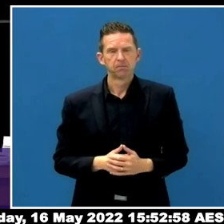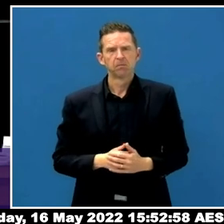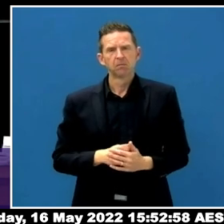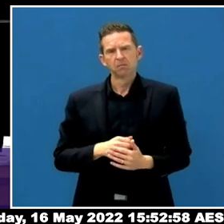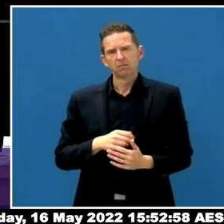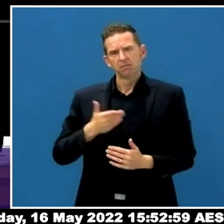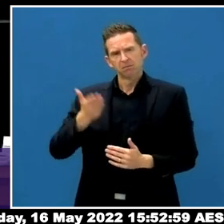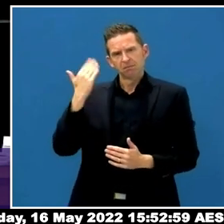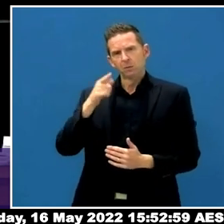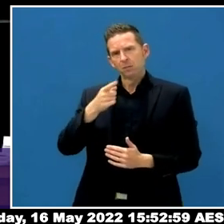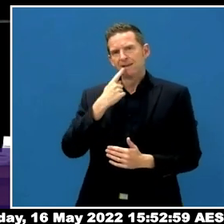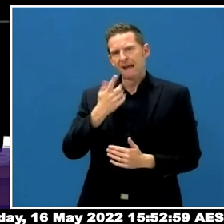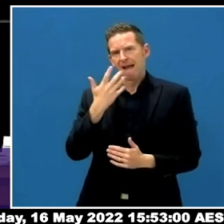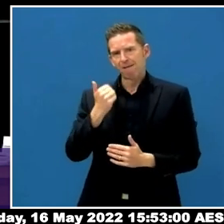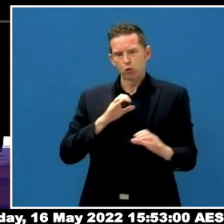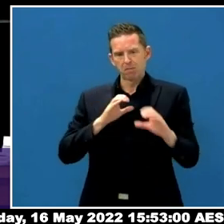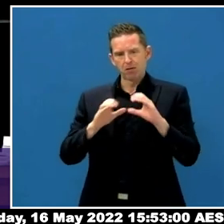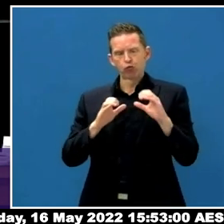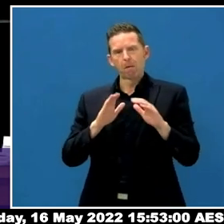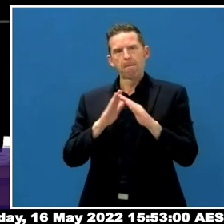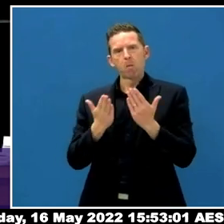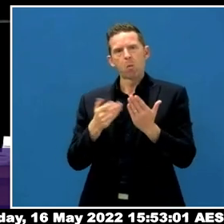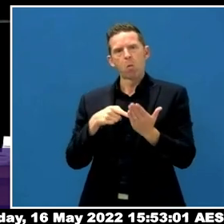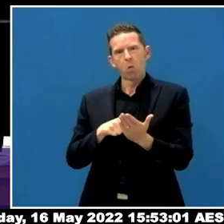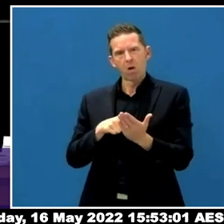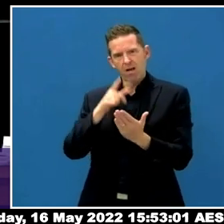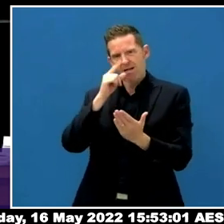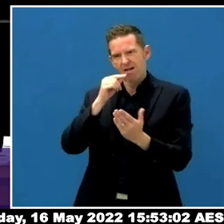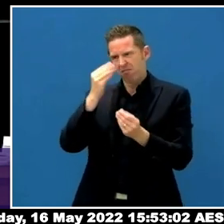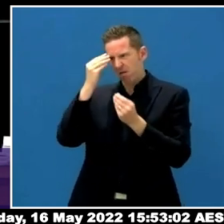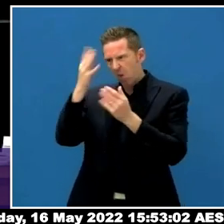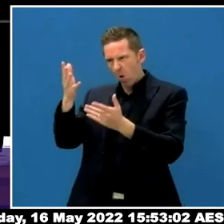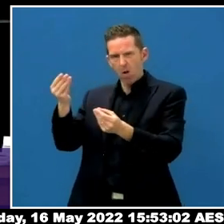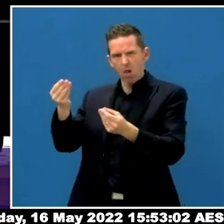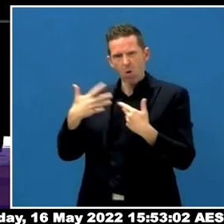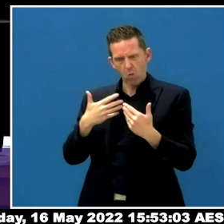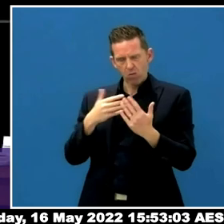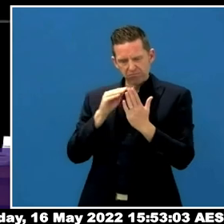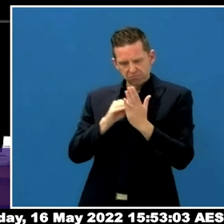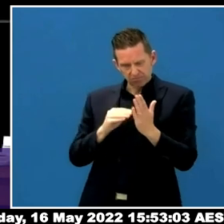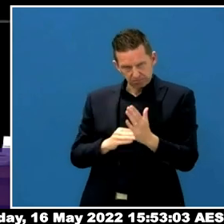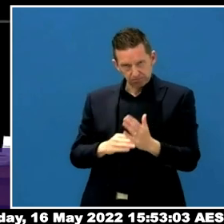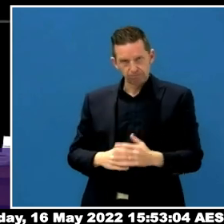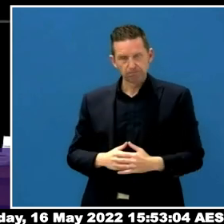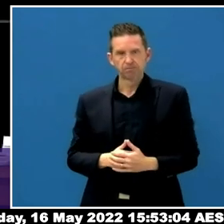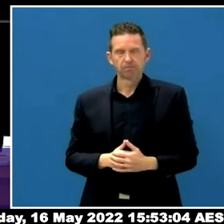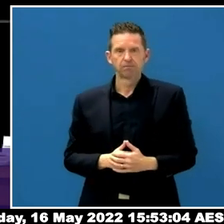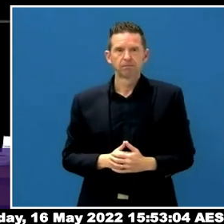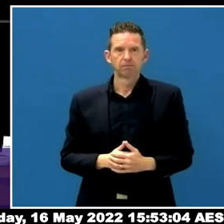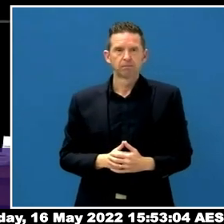and you've - in your statement you've annexed I think May 2019 and October 29 some